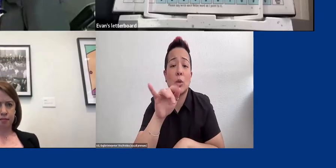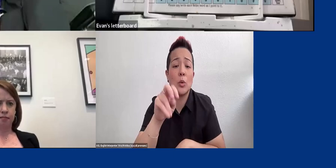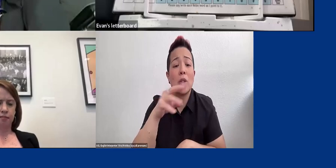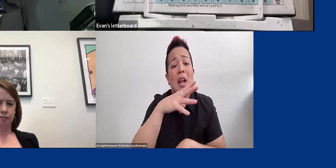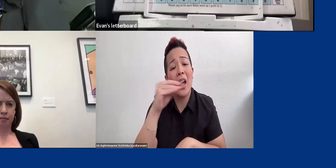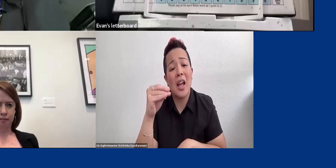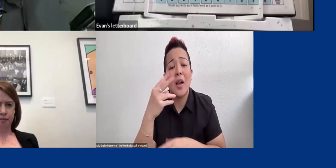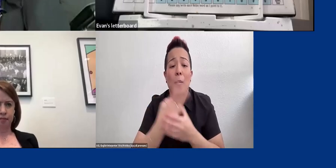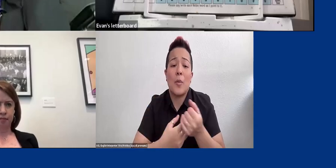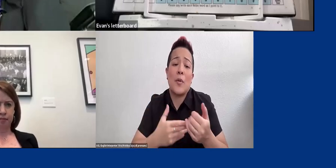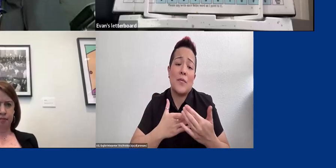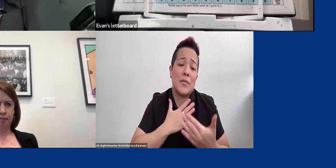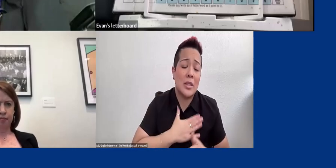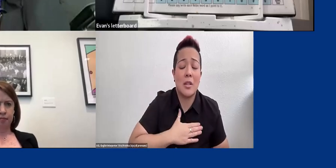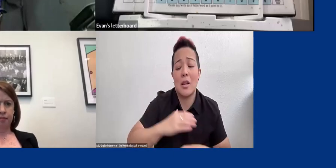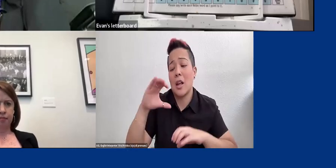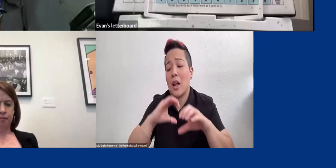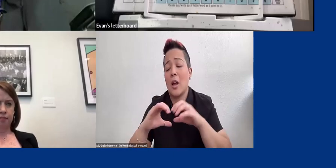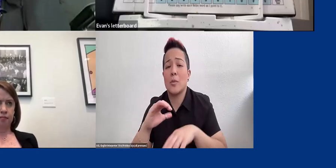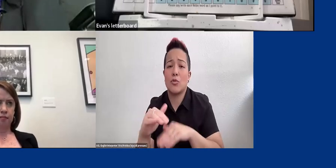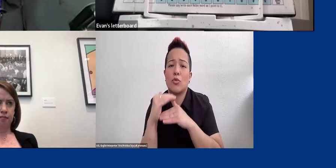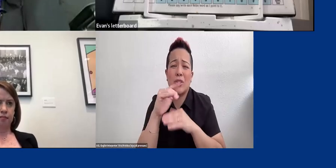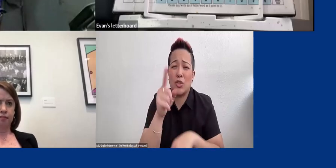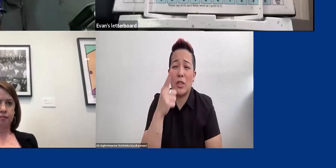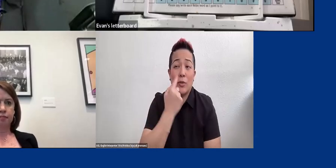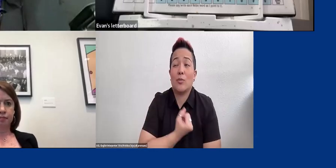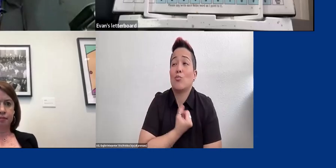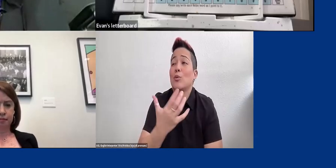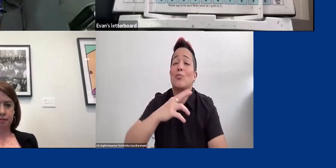restraint just for expressing natural human desires.